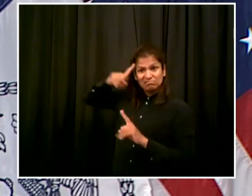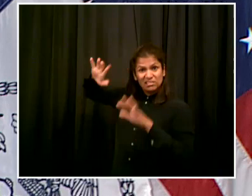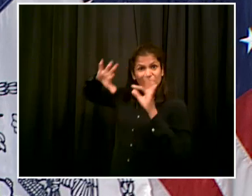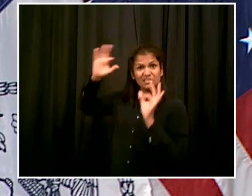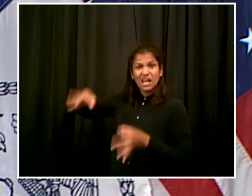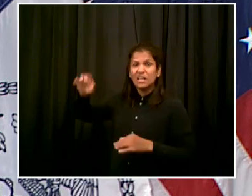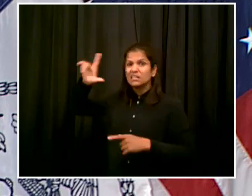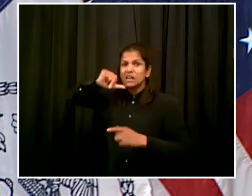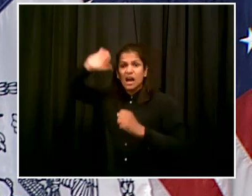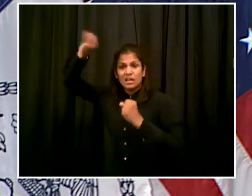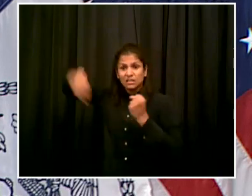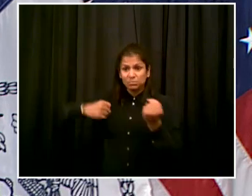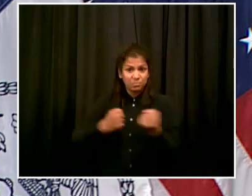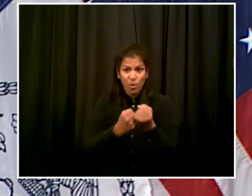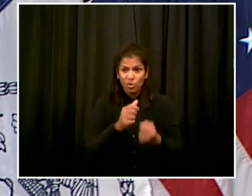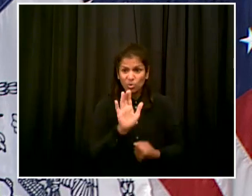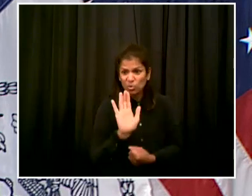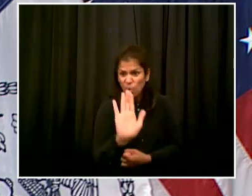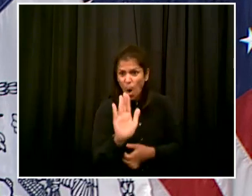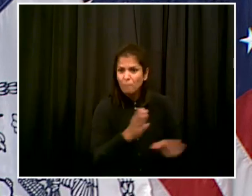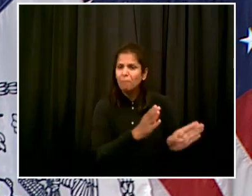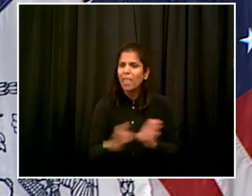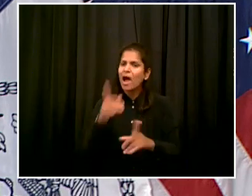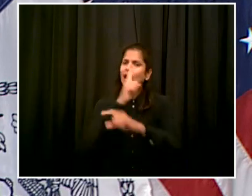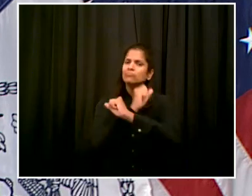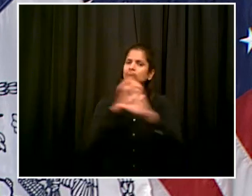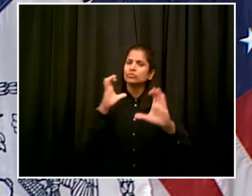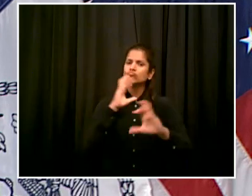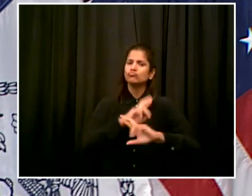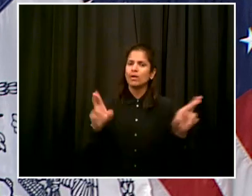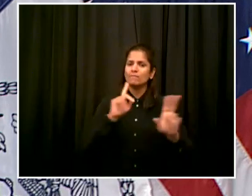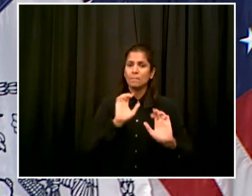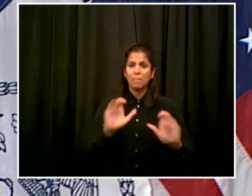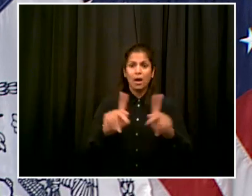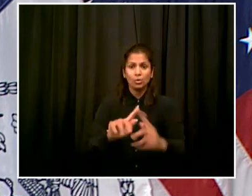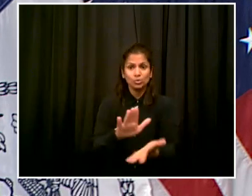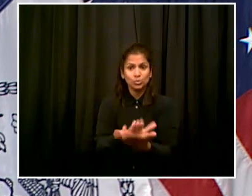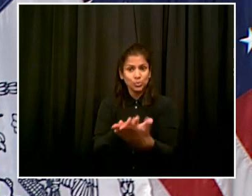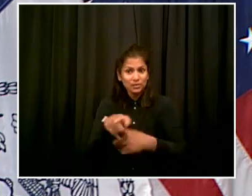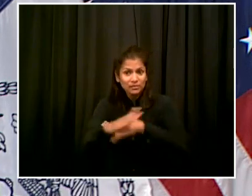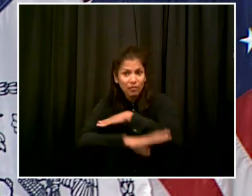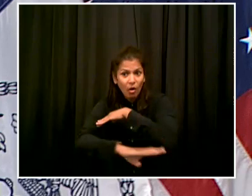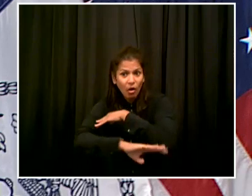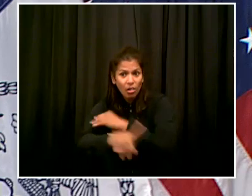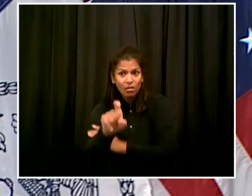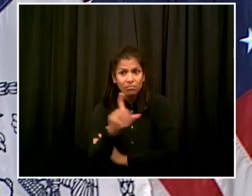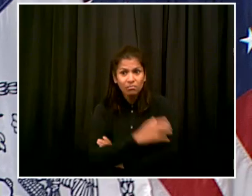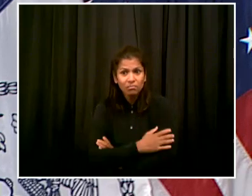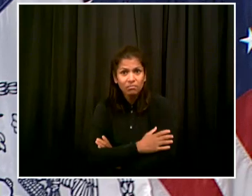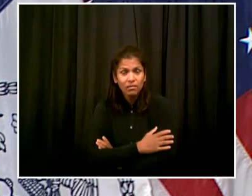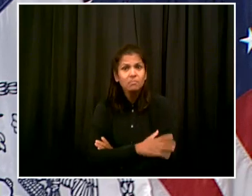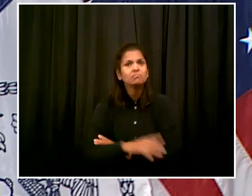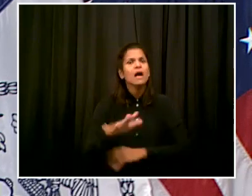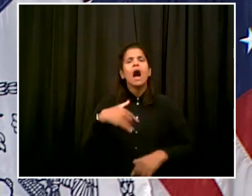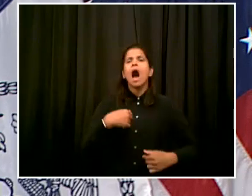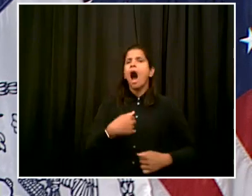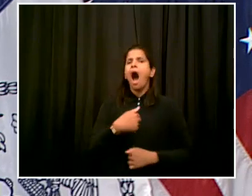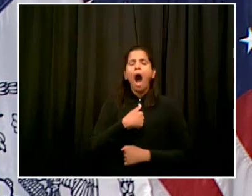WILL DECIDE NOT TO GO LOANG ITWH YO URPLAN?